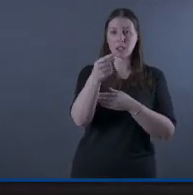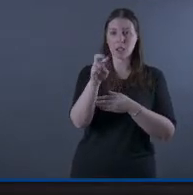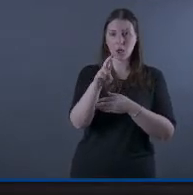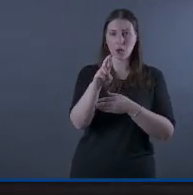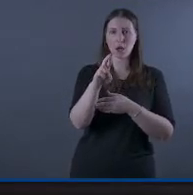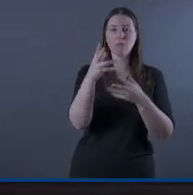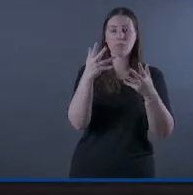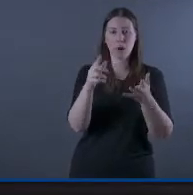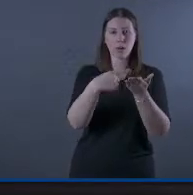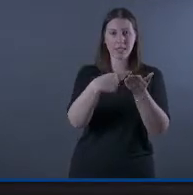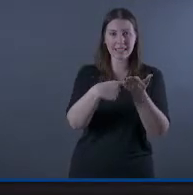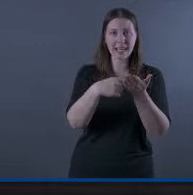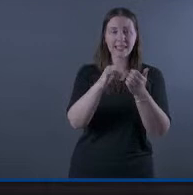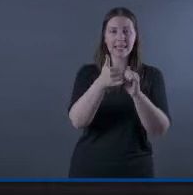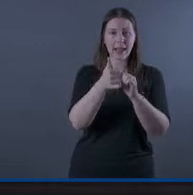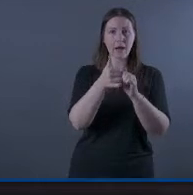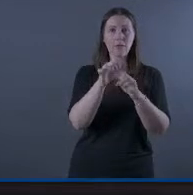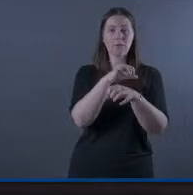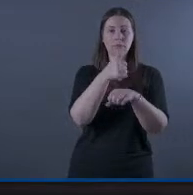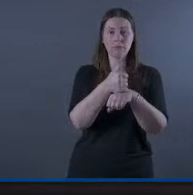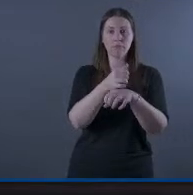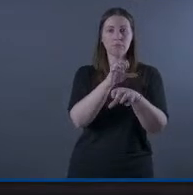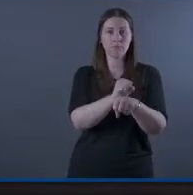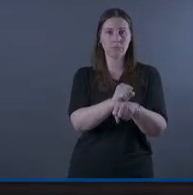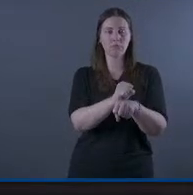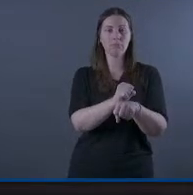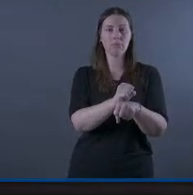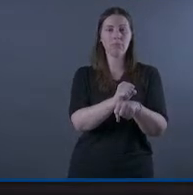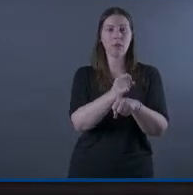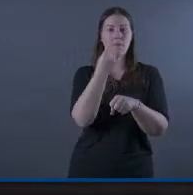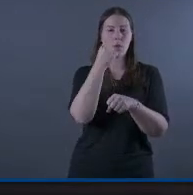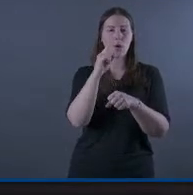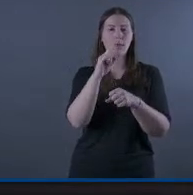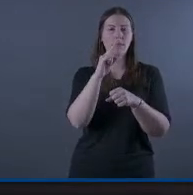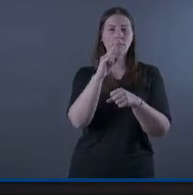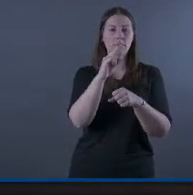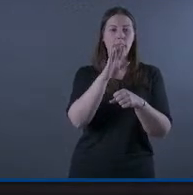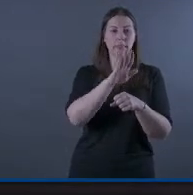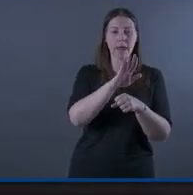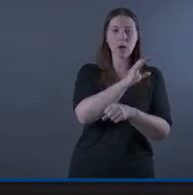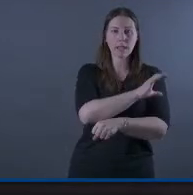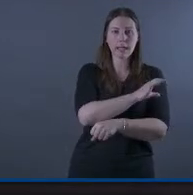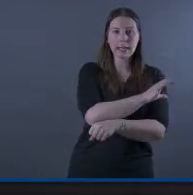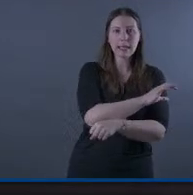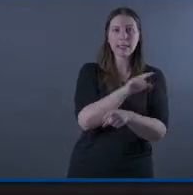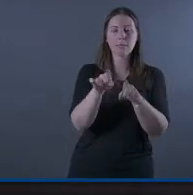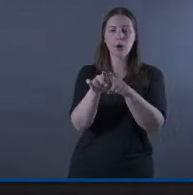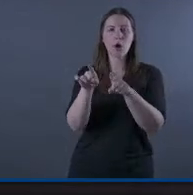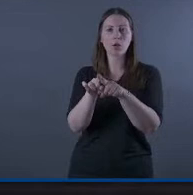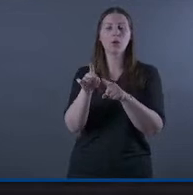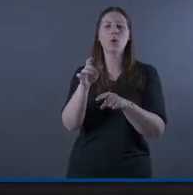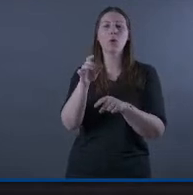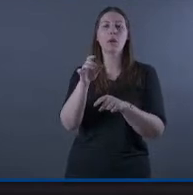the partnership the community vaccination center. And I just wanna reiterate for folks